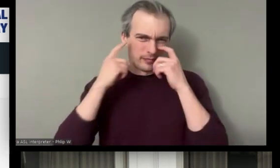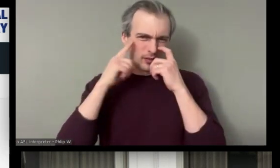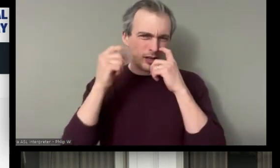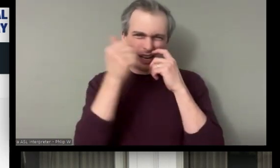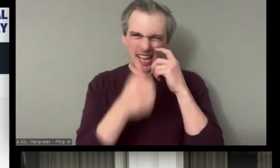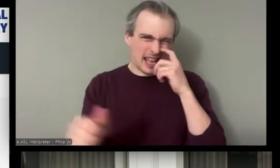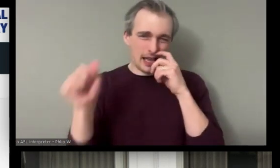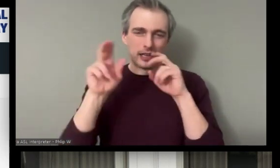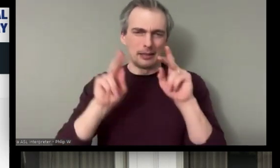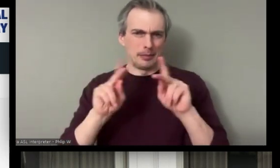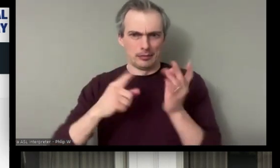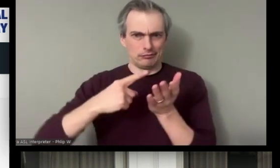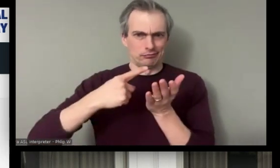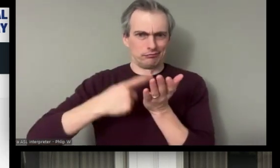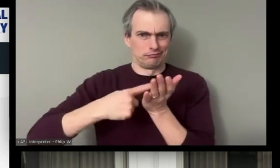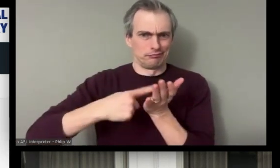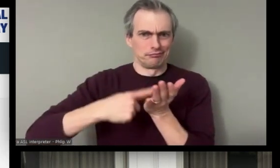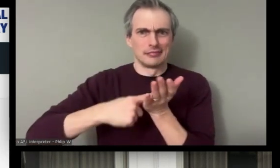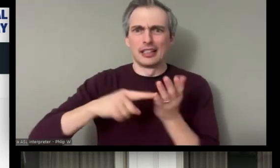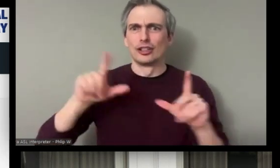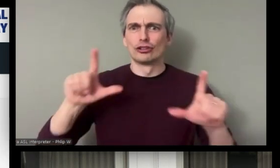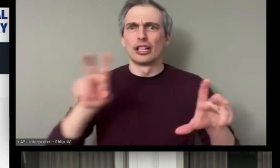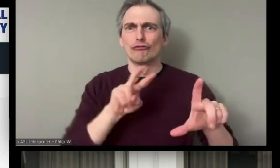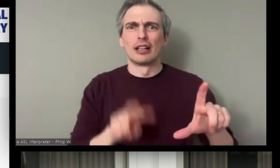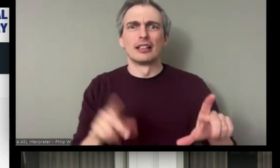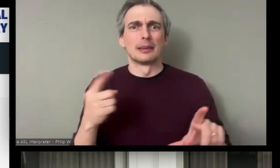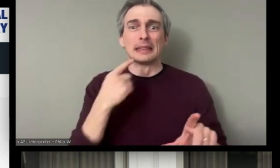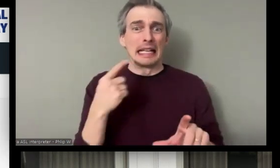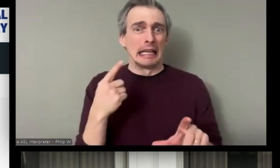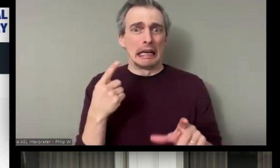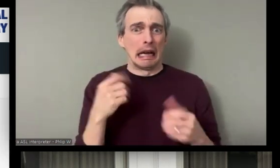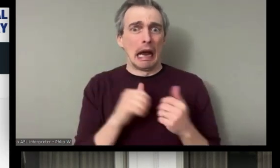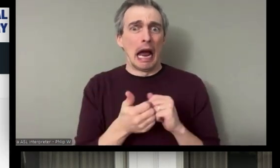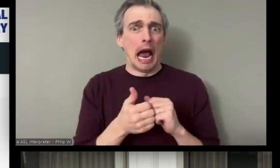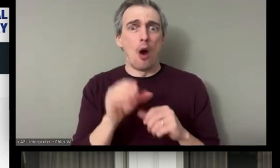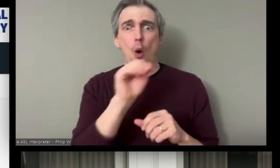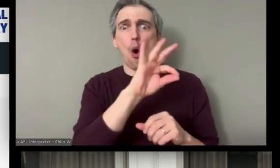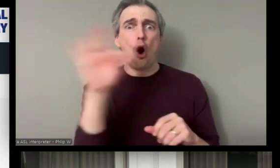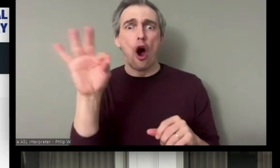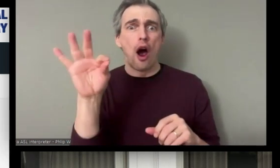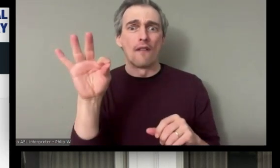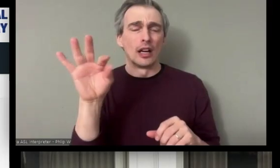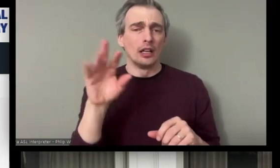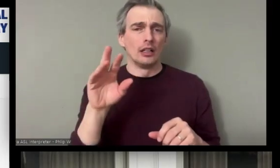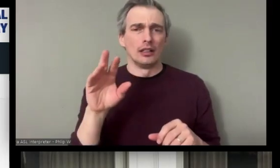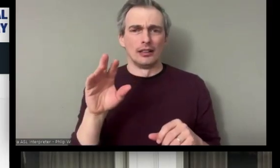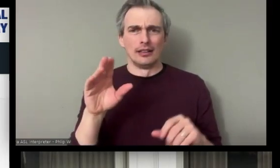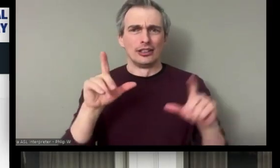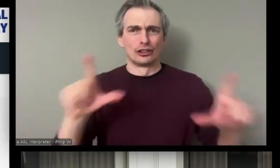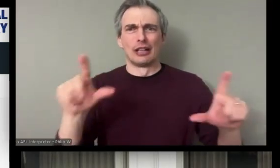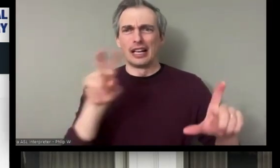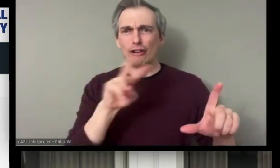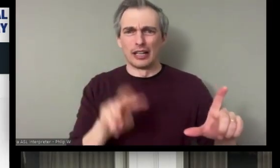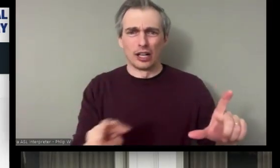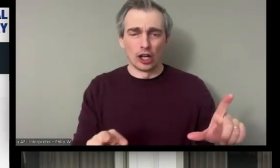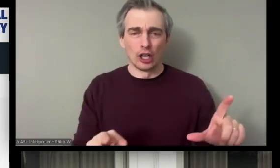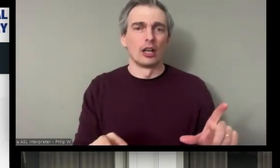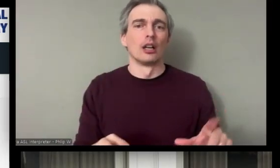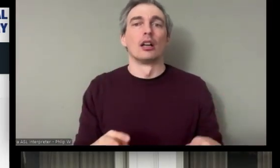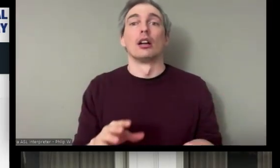And some said: Is there a way to turn the screen reader off without controllers? Turning it on completely disabled both controller and hand tracking,